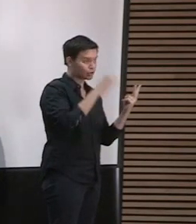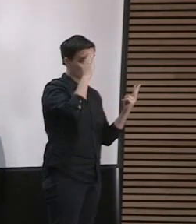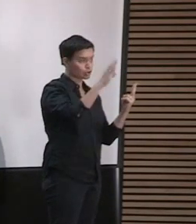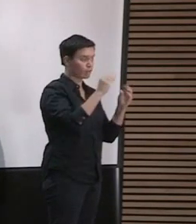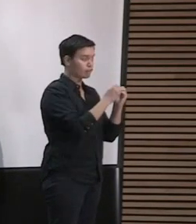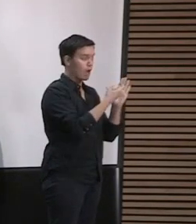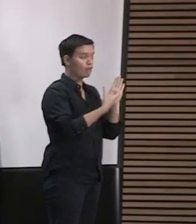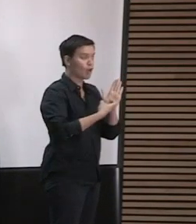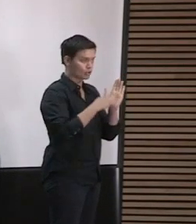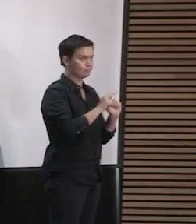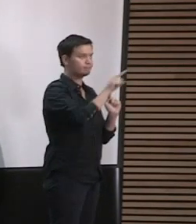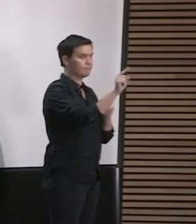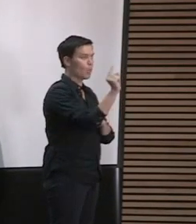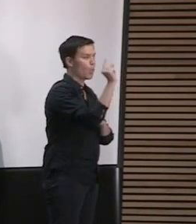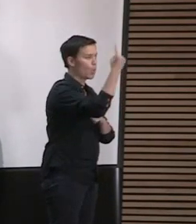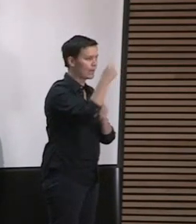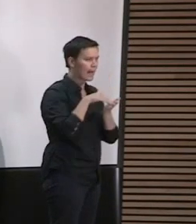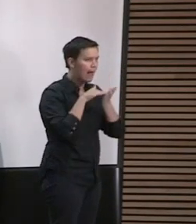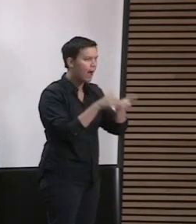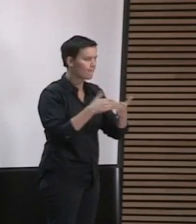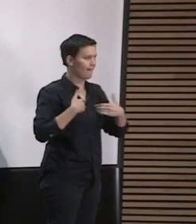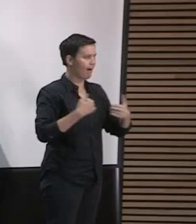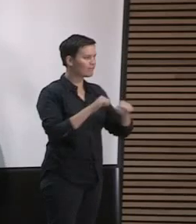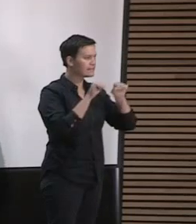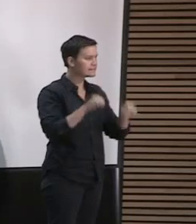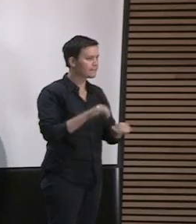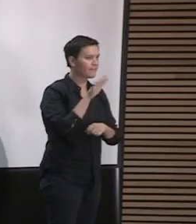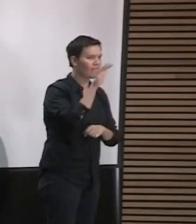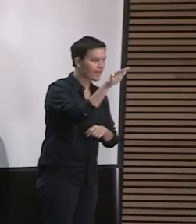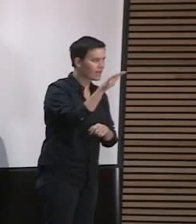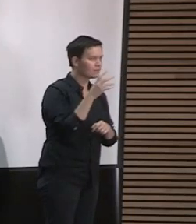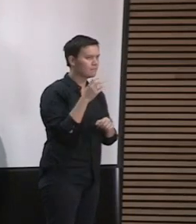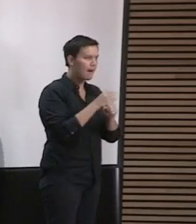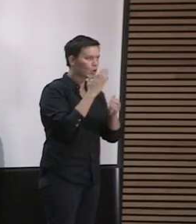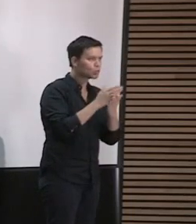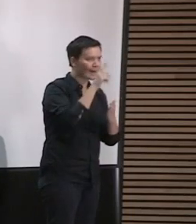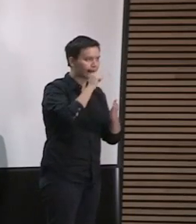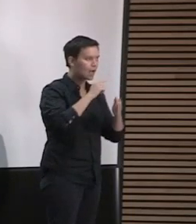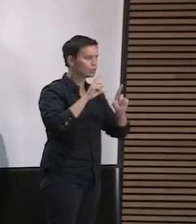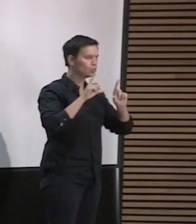today, so Brian Rowe she is currently in Auckland working alongside the public health